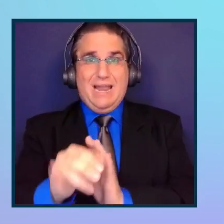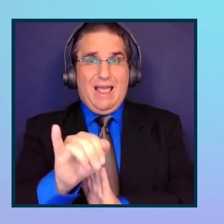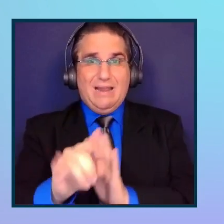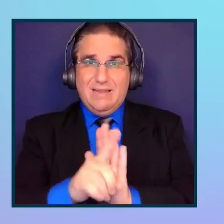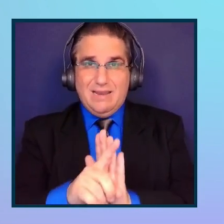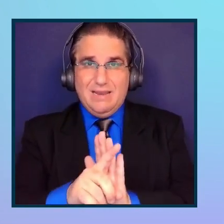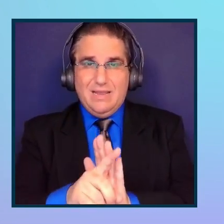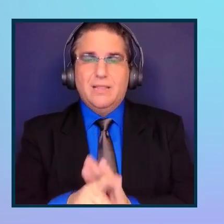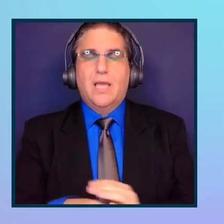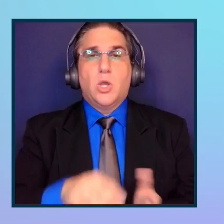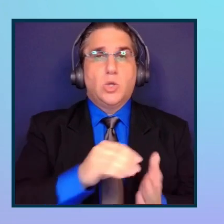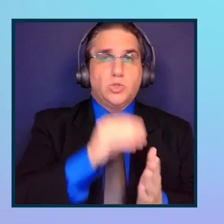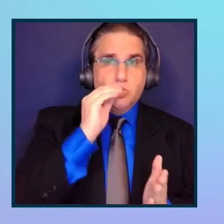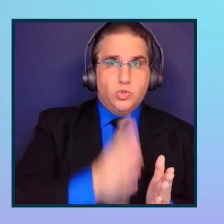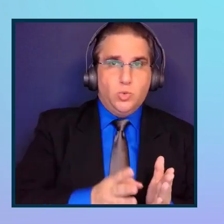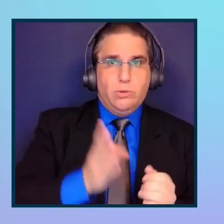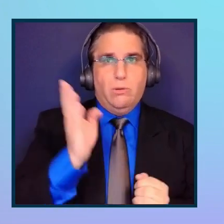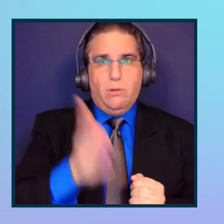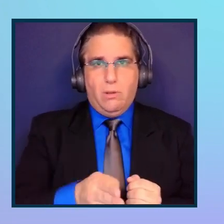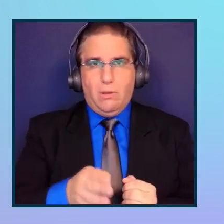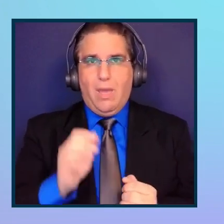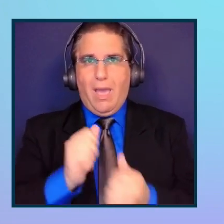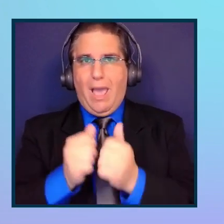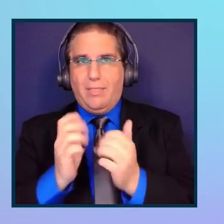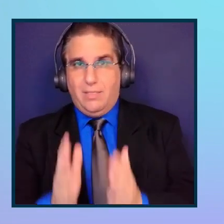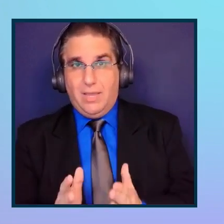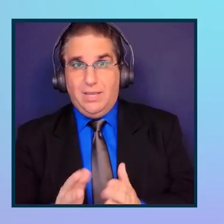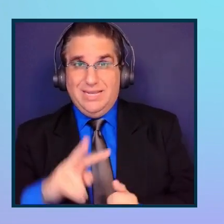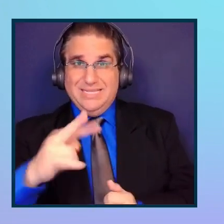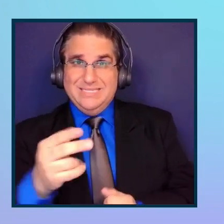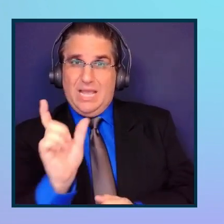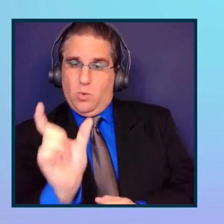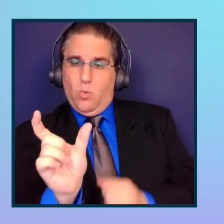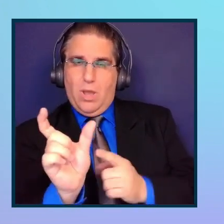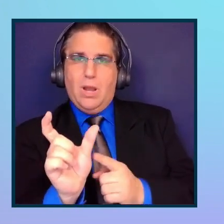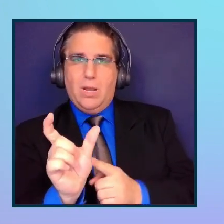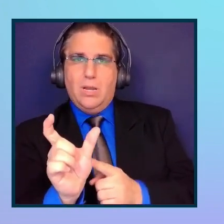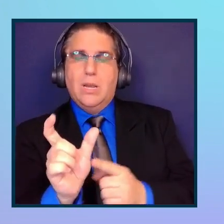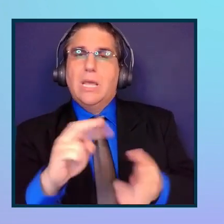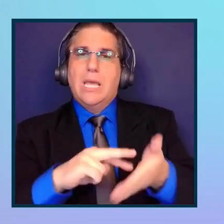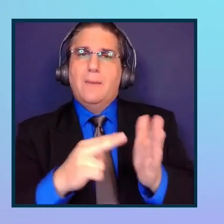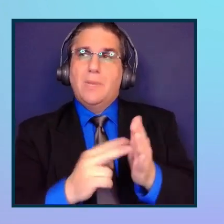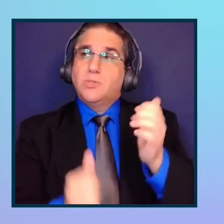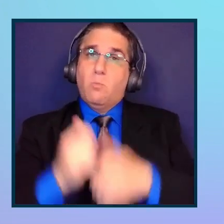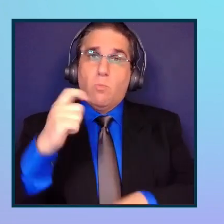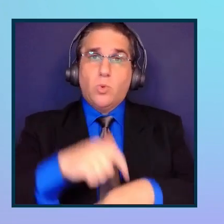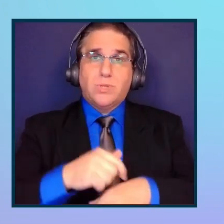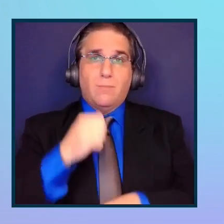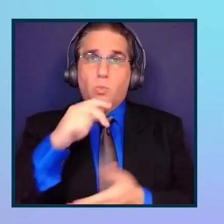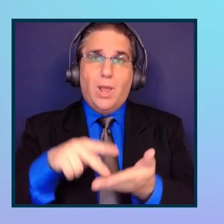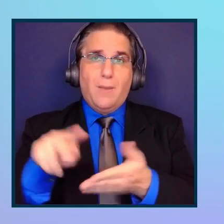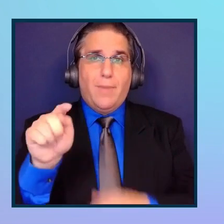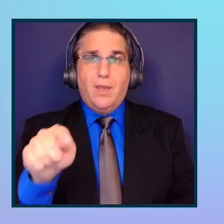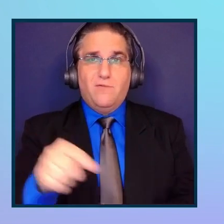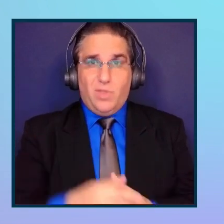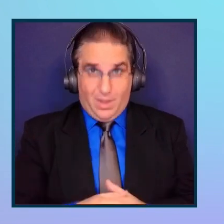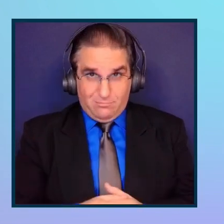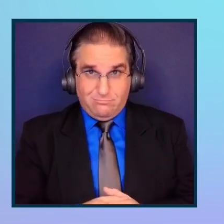whatever falls after the hyphen is an expertise that is essentially uncompensated. And so when you think about this in the work that we're doing,